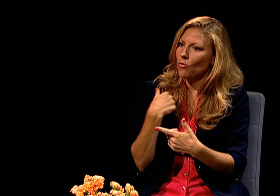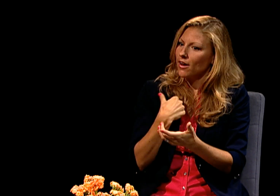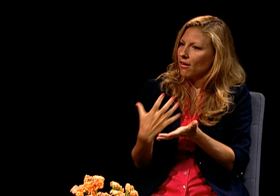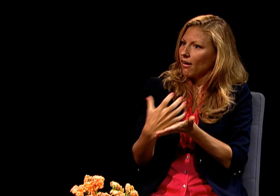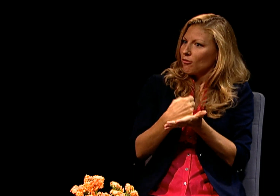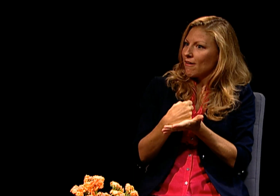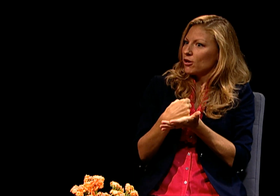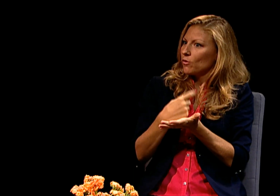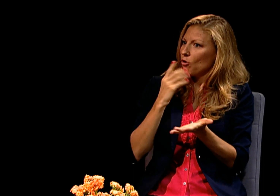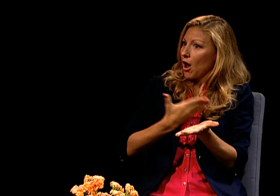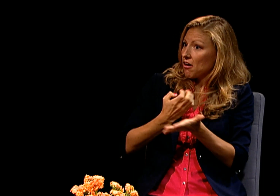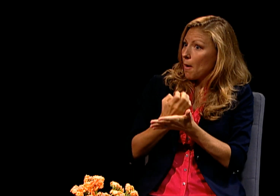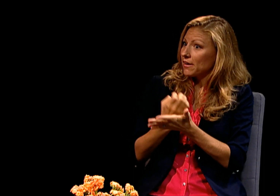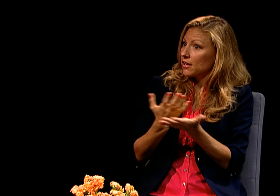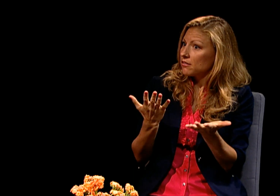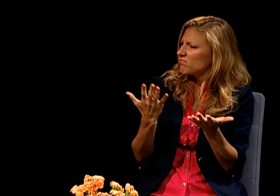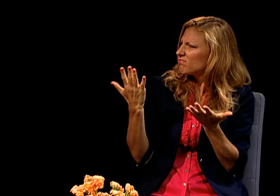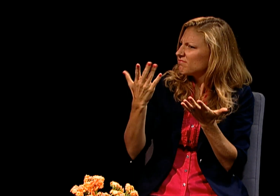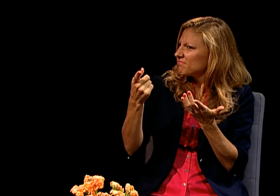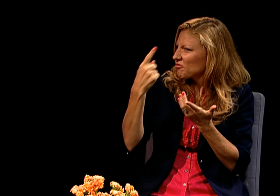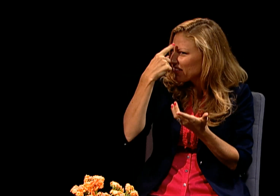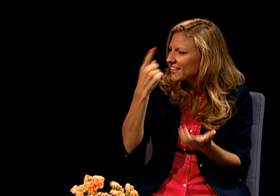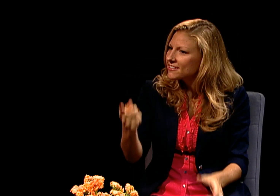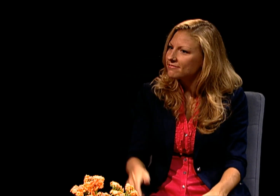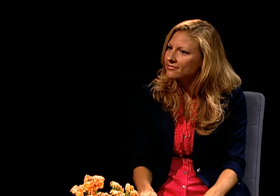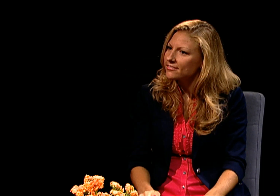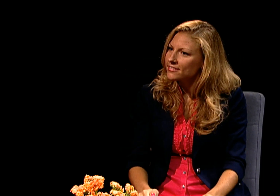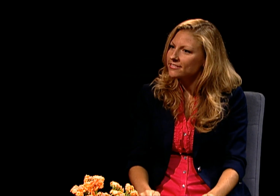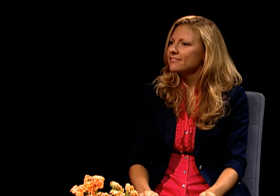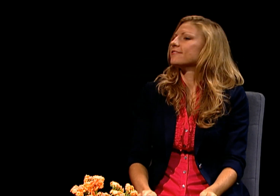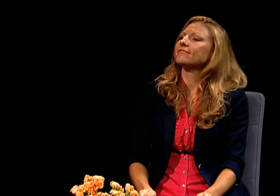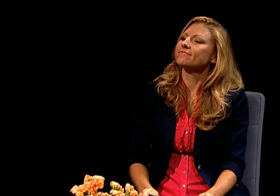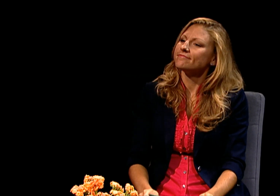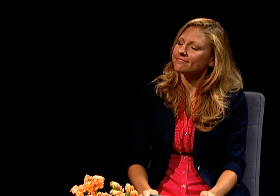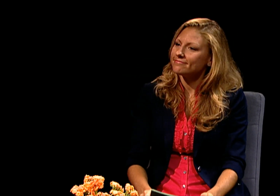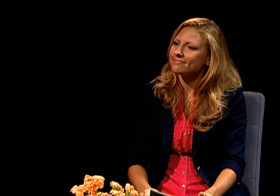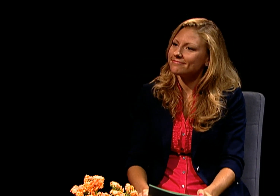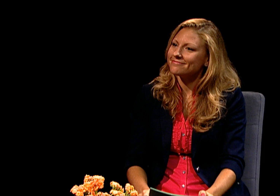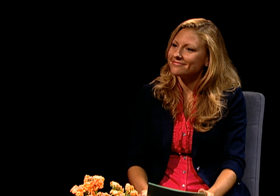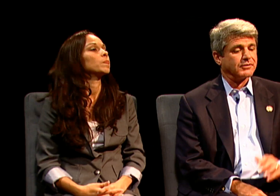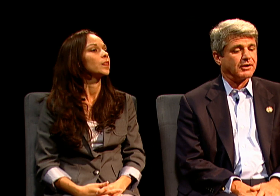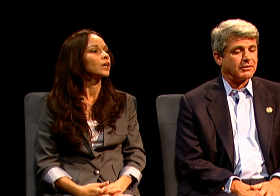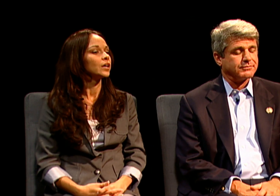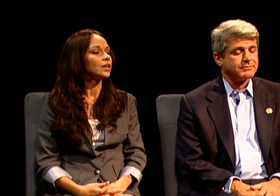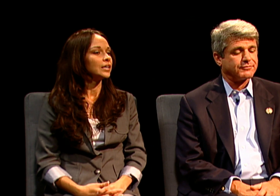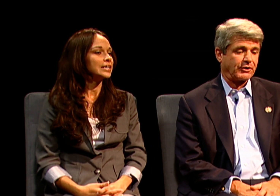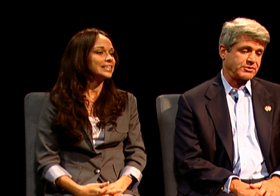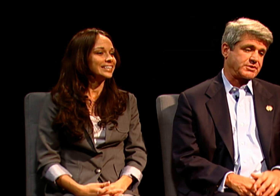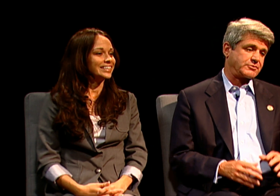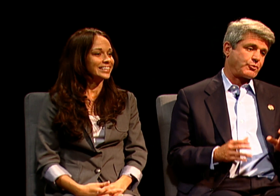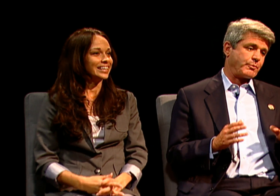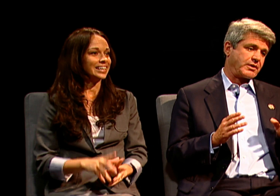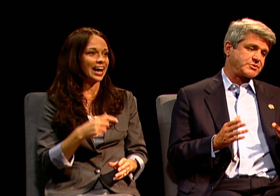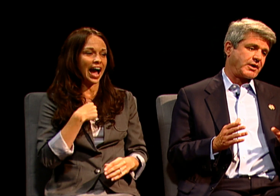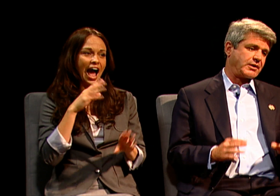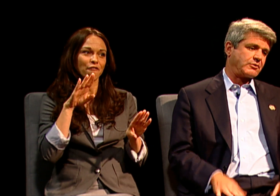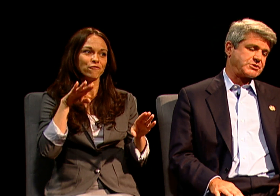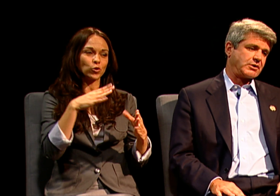AND TURN-- WE'RE ABLE TO TAX THE DRUGS AND EARN REVENUE FOR THE ECONOMY. WHAT ARE YOUR THOUGHTS ON THAT? I FOCUS A TREMENDOUS AMOUNT OF ENERGY